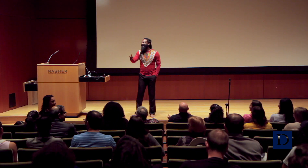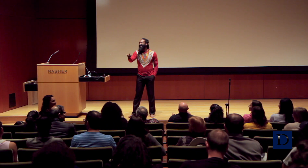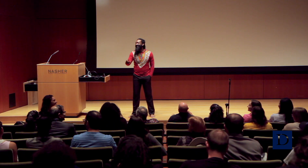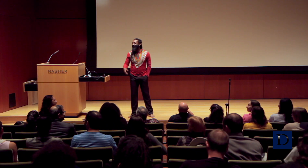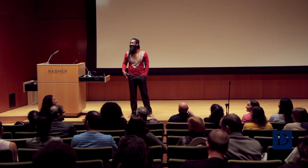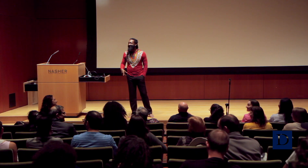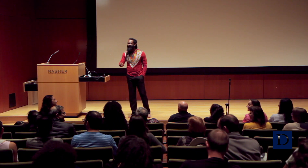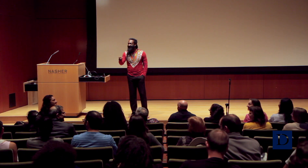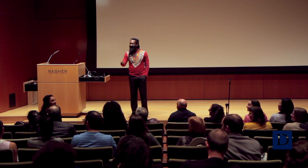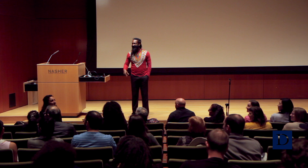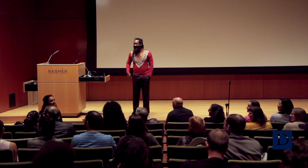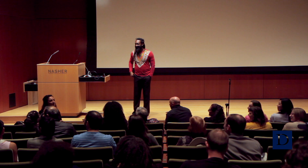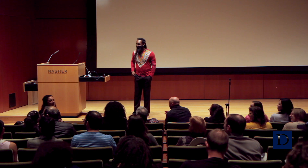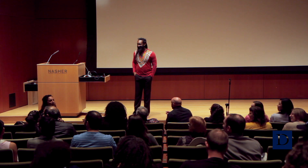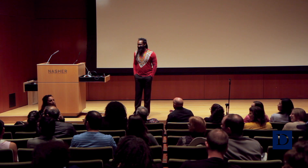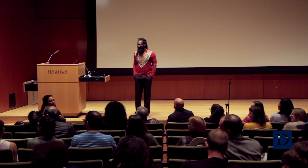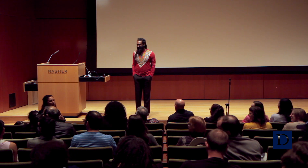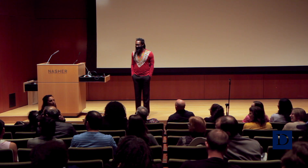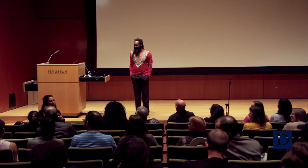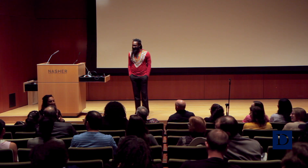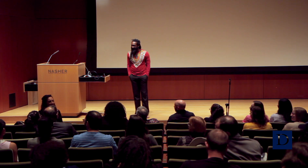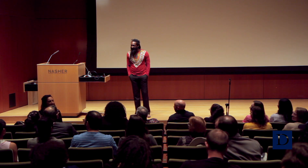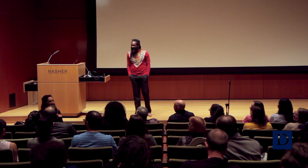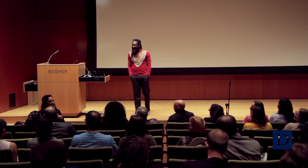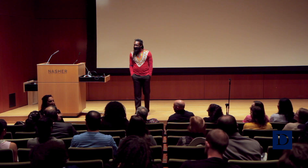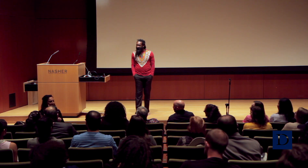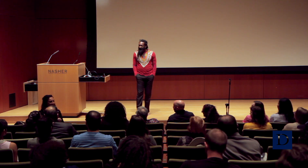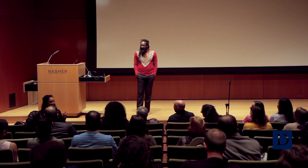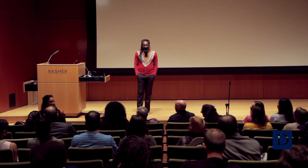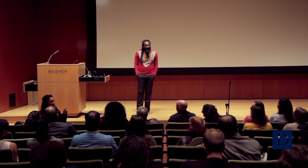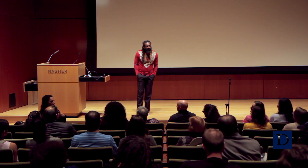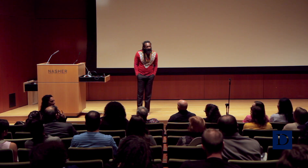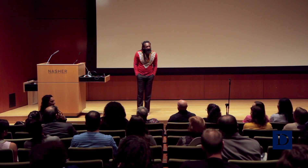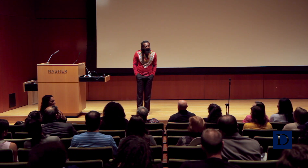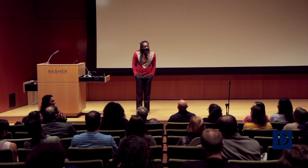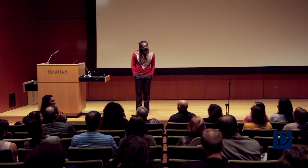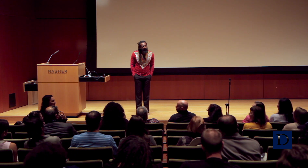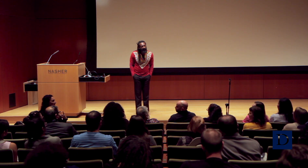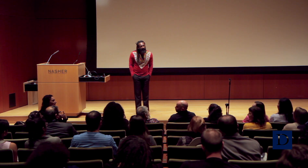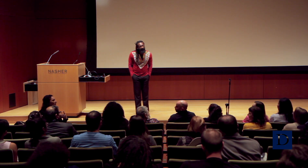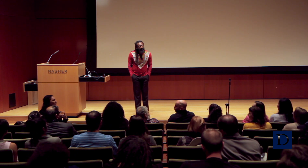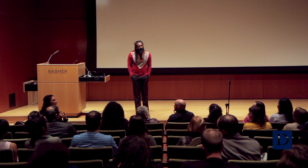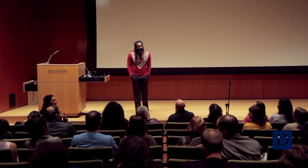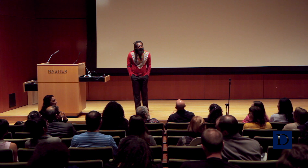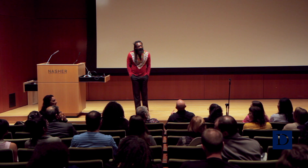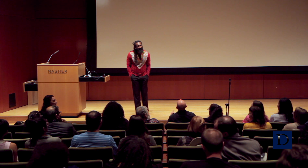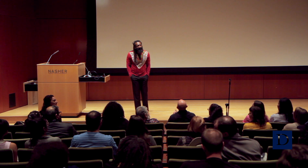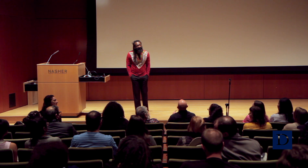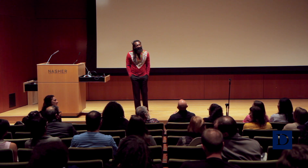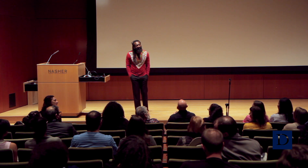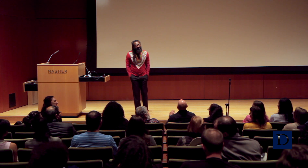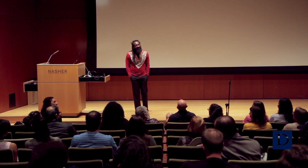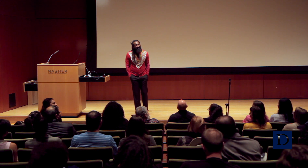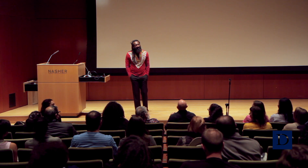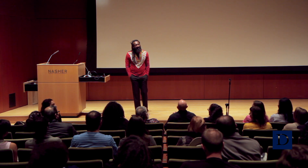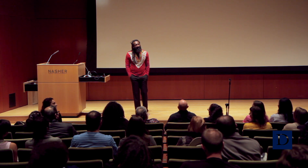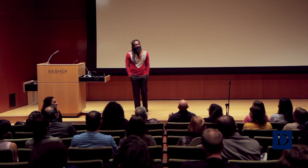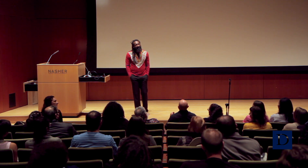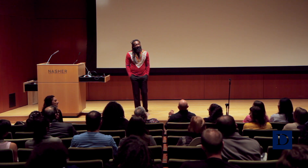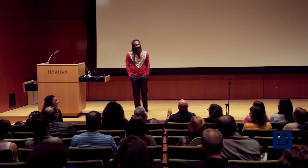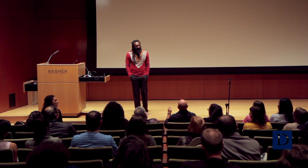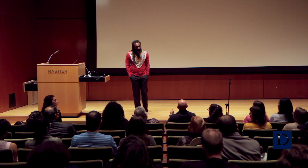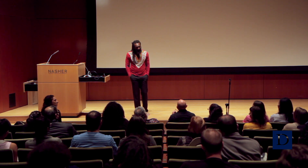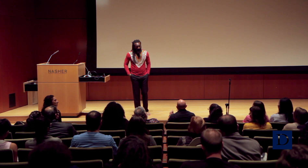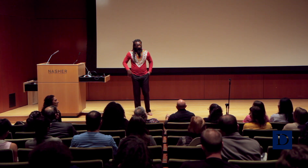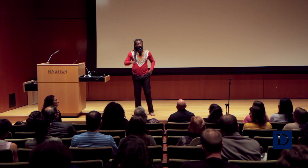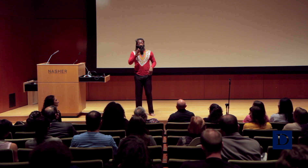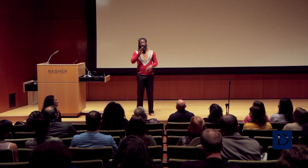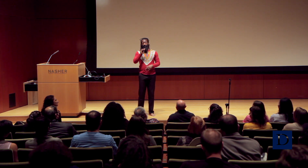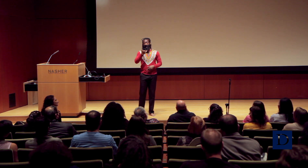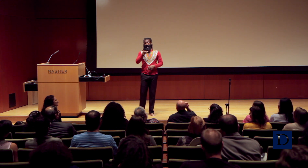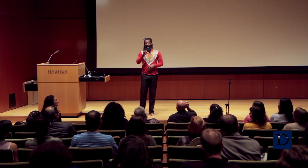When is the Bay Area Deaf Art Festival?